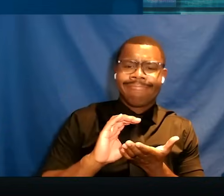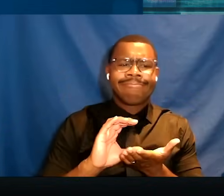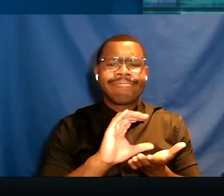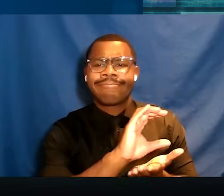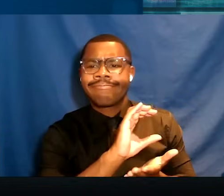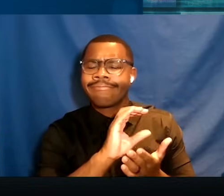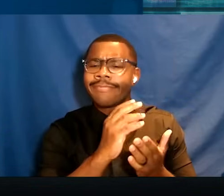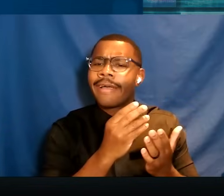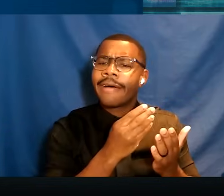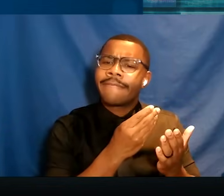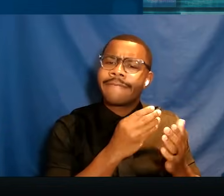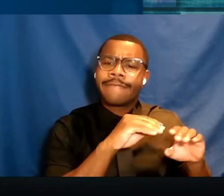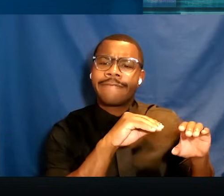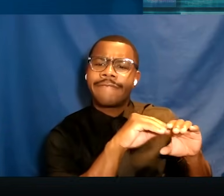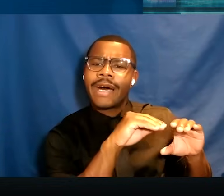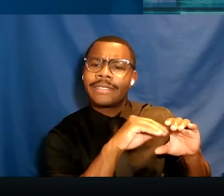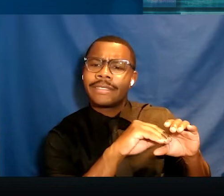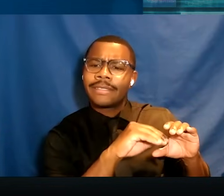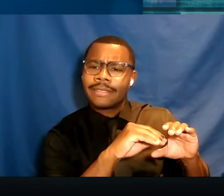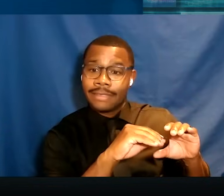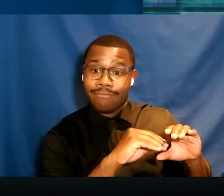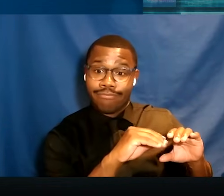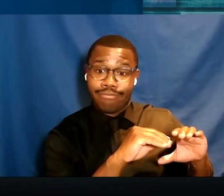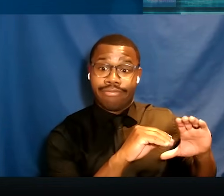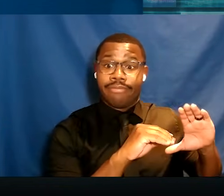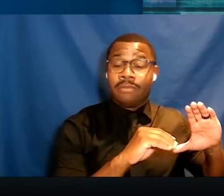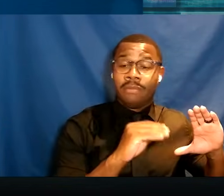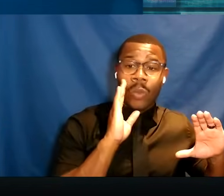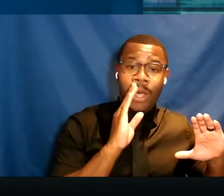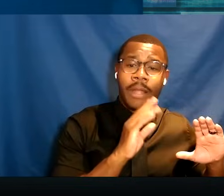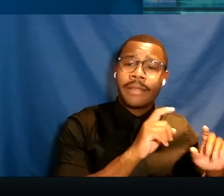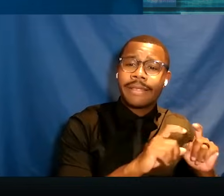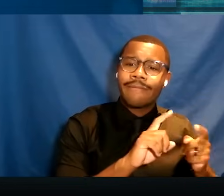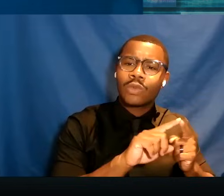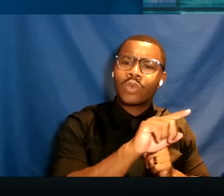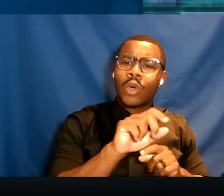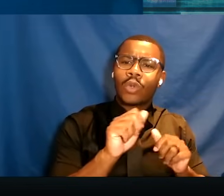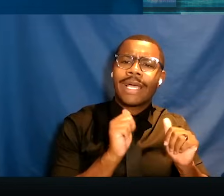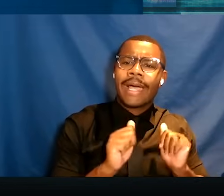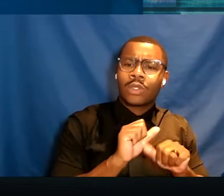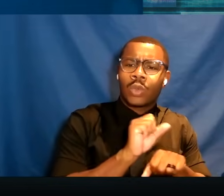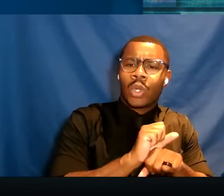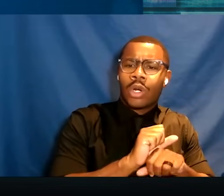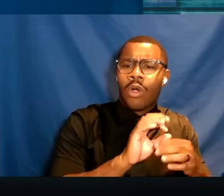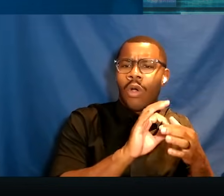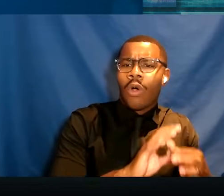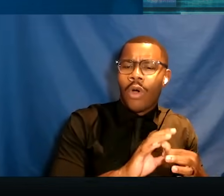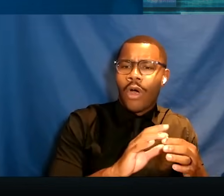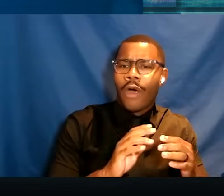who work on those streaming platforms so that we can help create, not just in this contract, but in future cycles where we negotiate